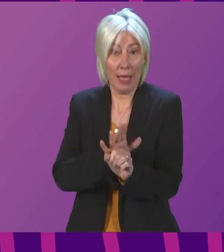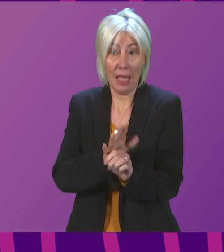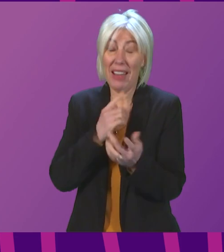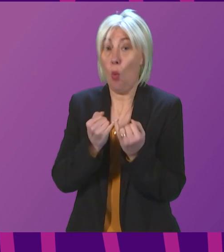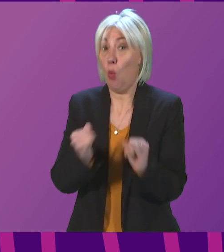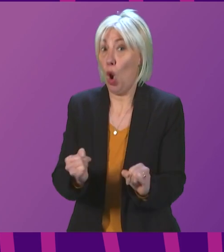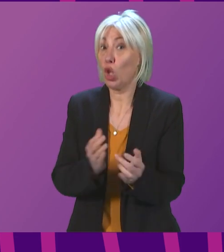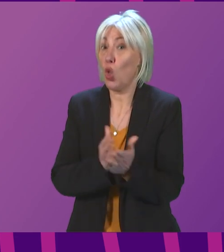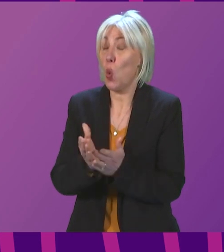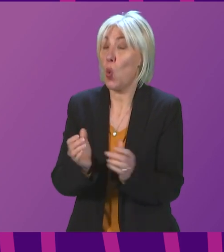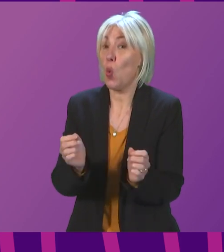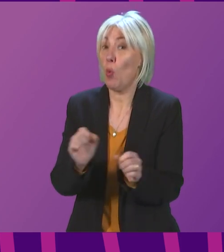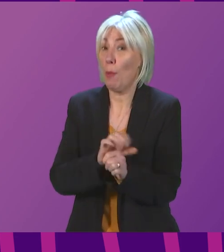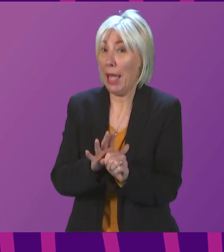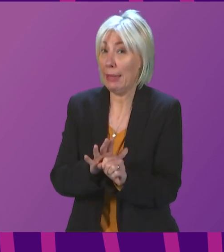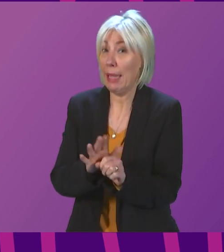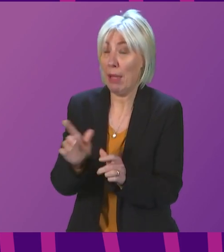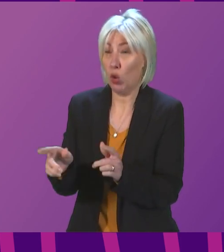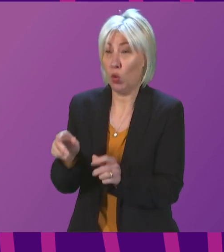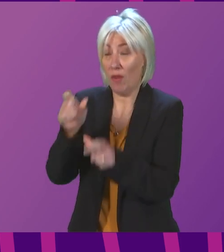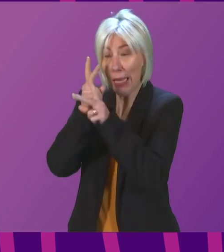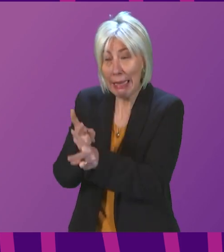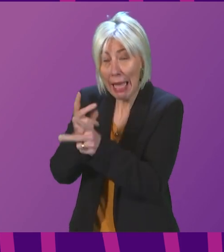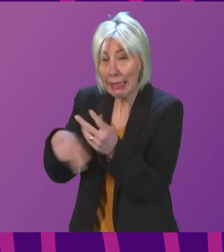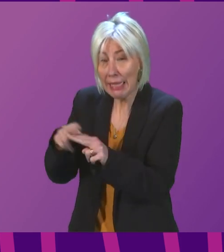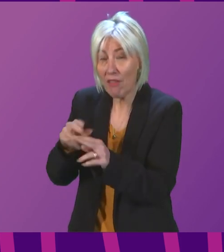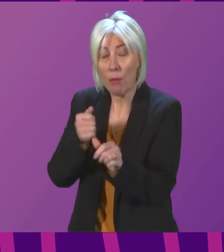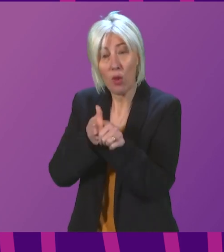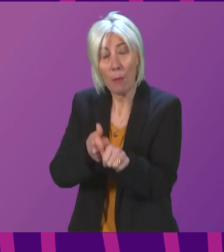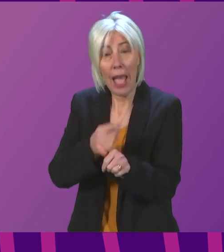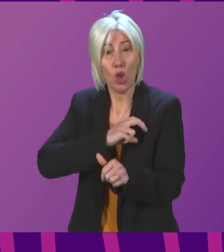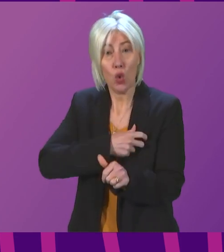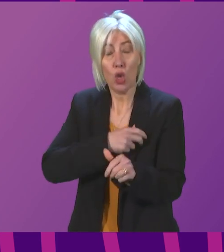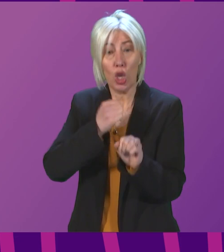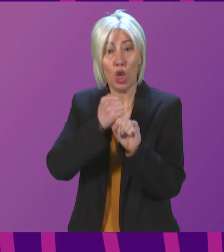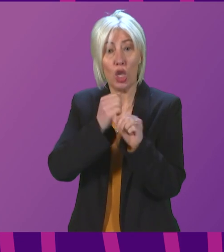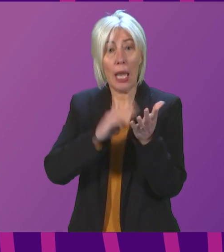Will the First Minister back the GMB and Unite the union in their campaigns to pay care workers